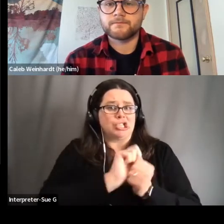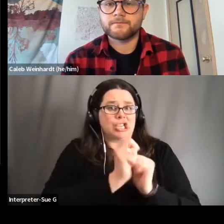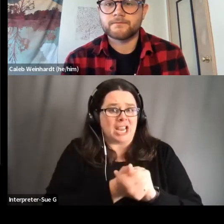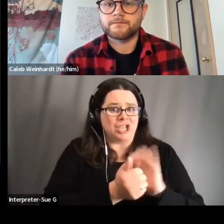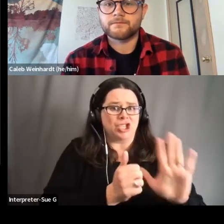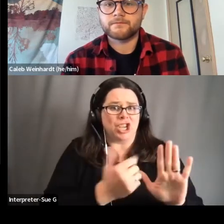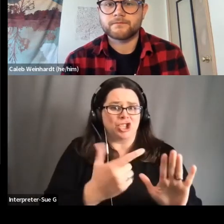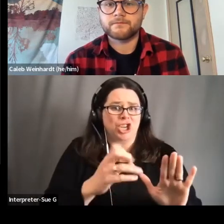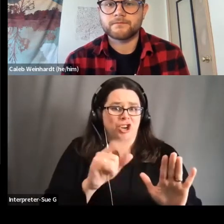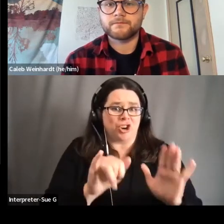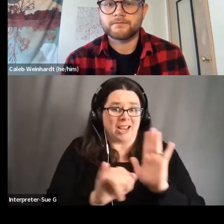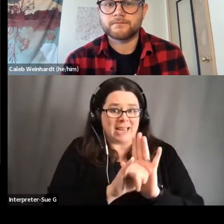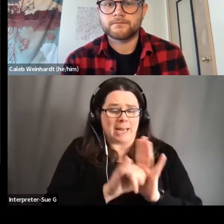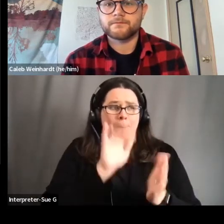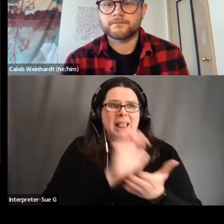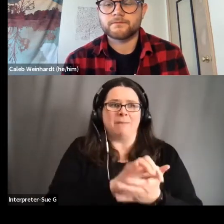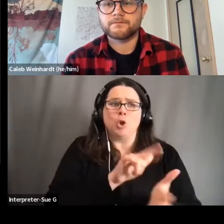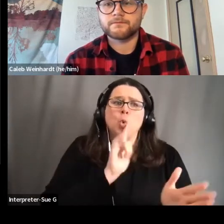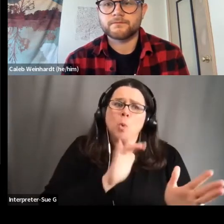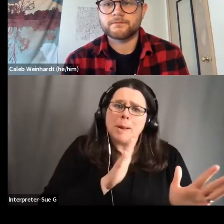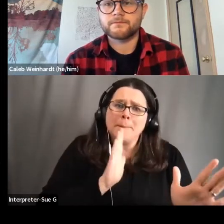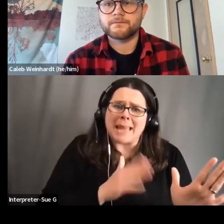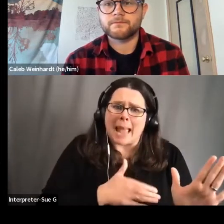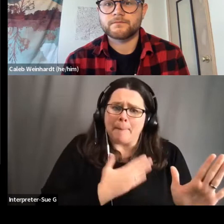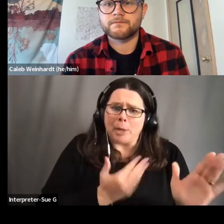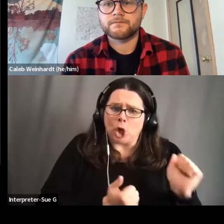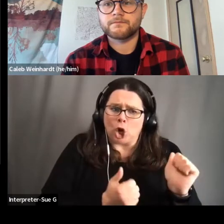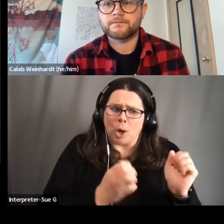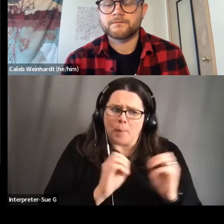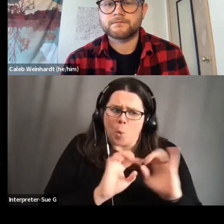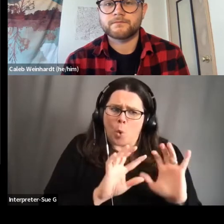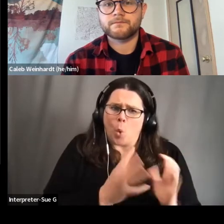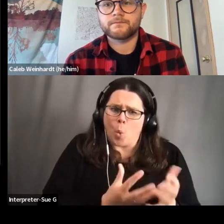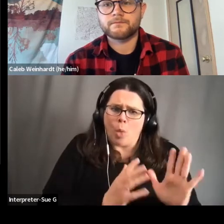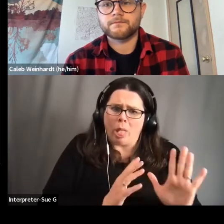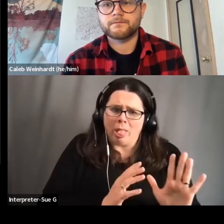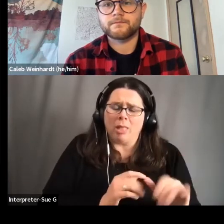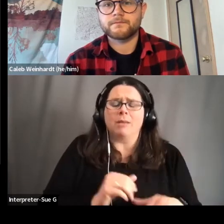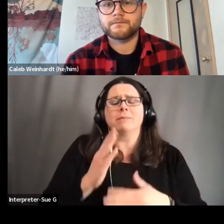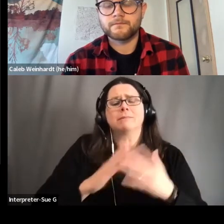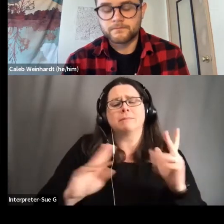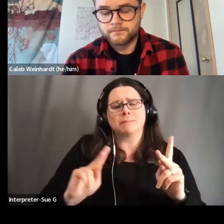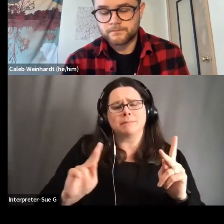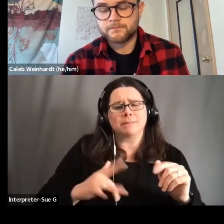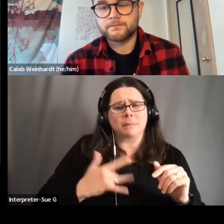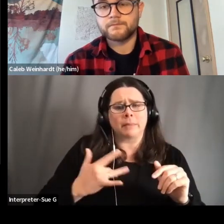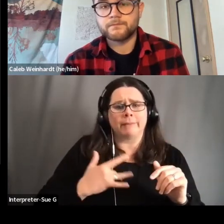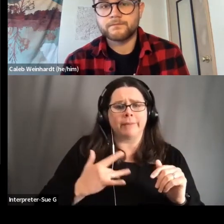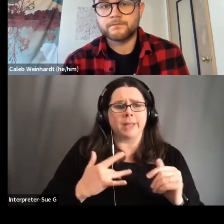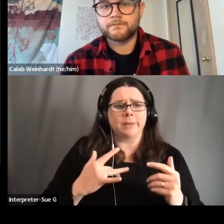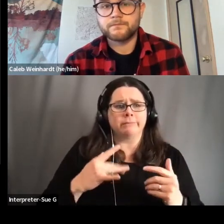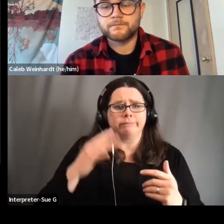believing that the kid will be happier and more whole. Some people might feel ambivalent about their trans kid